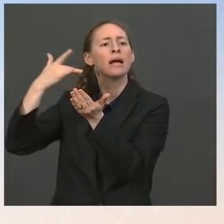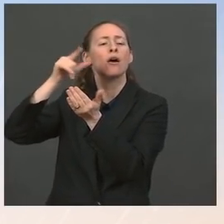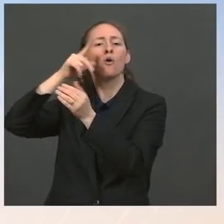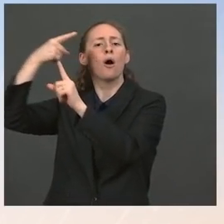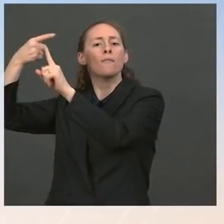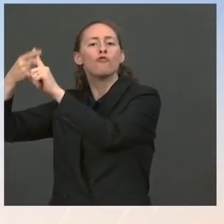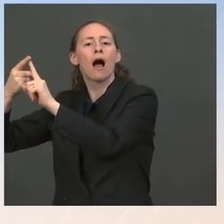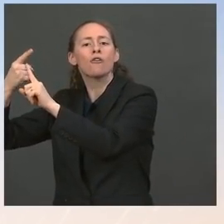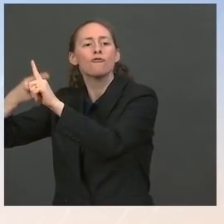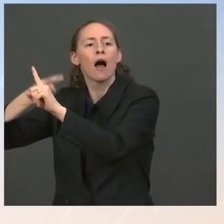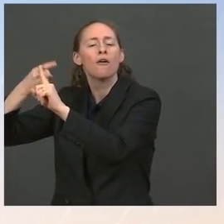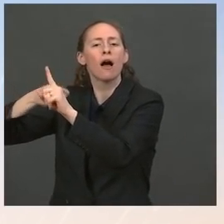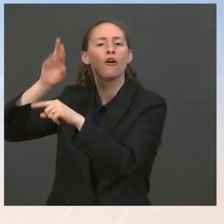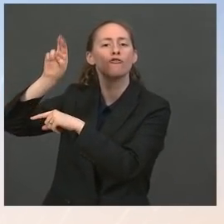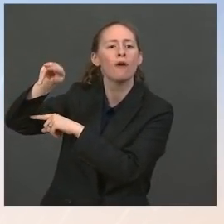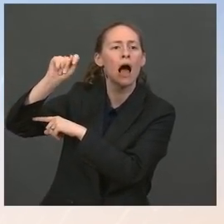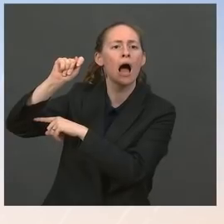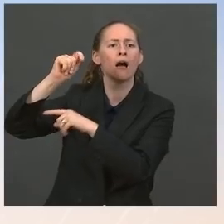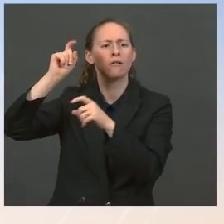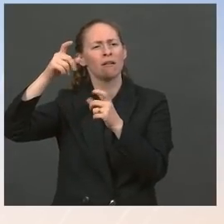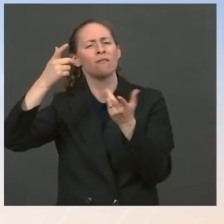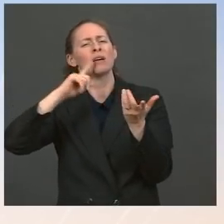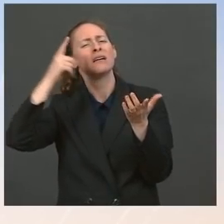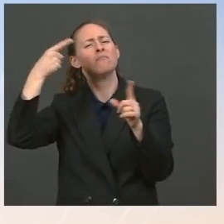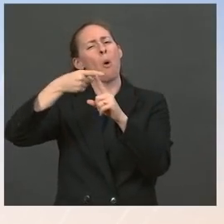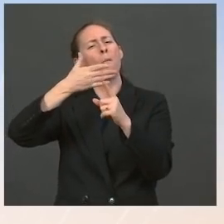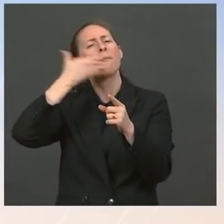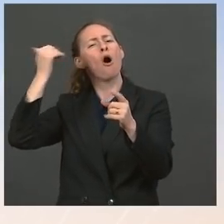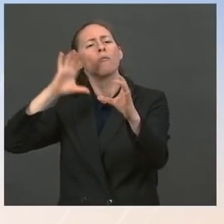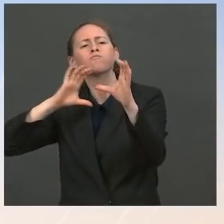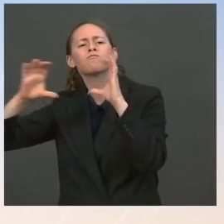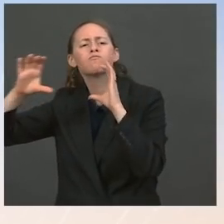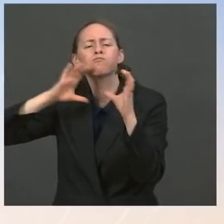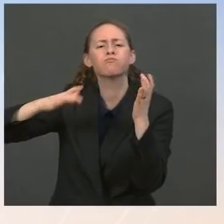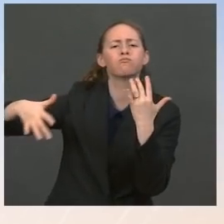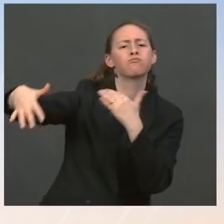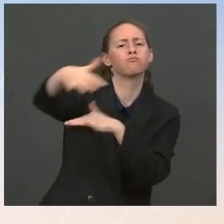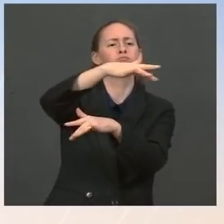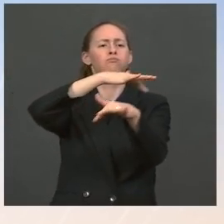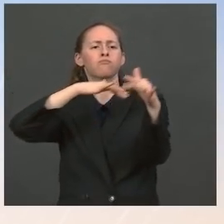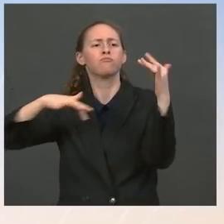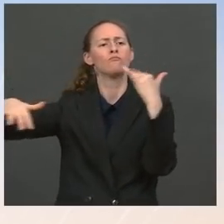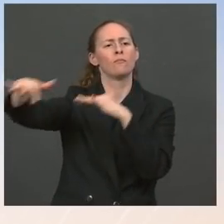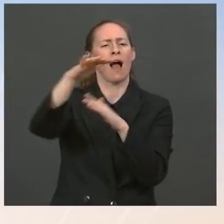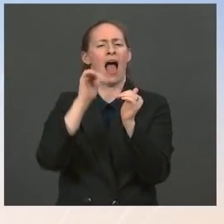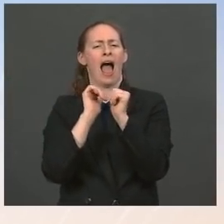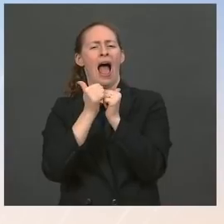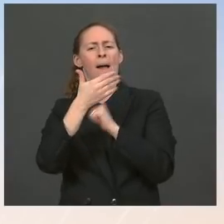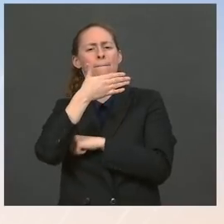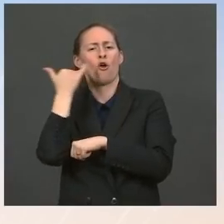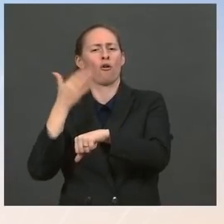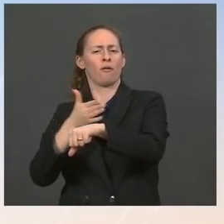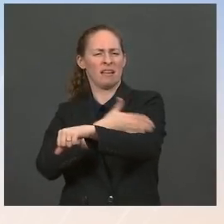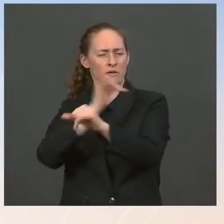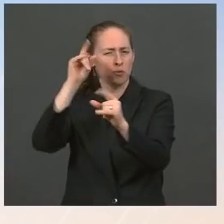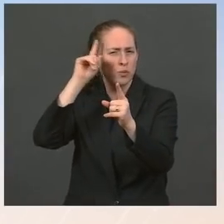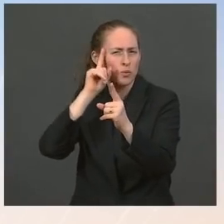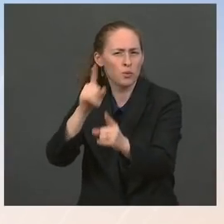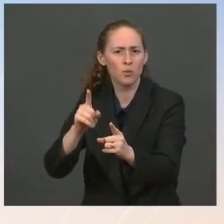They need to be able to exchange and share data. We'll definitely want to support ways to do that. So, that's an example. Some of it's multimodal. If you see a backup of ships at a port,